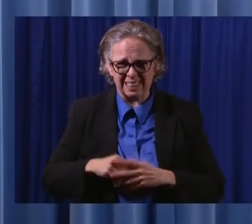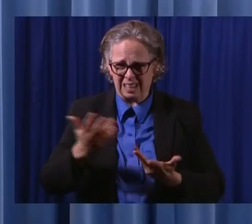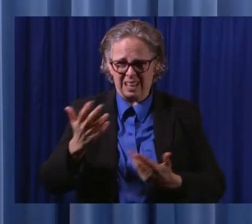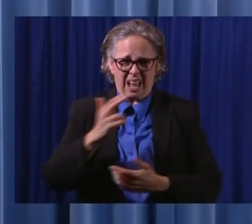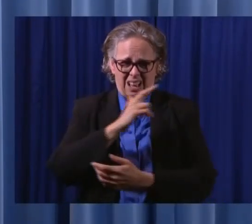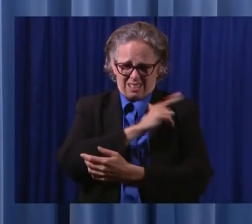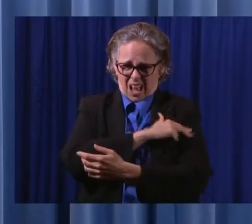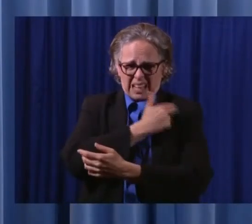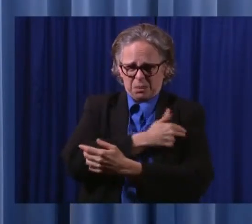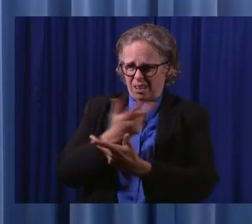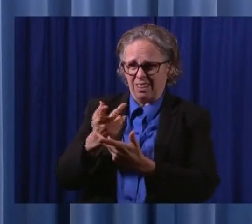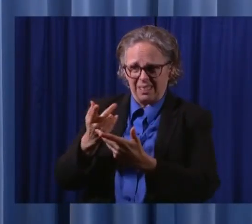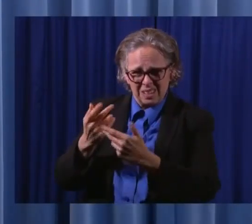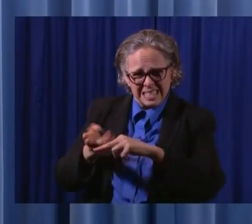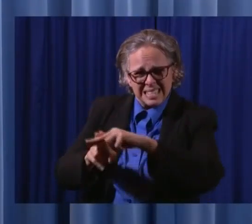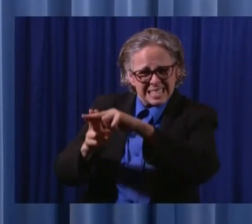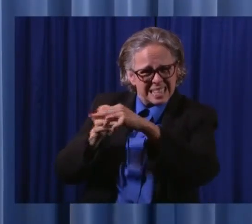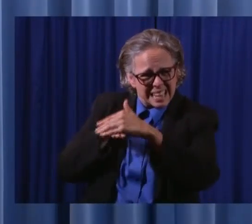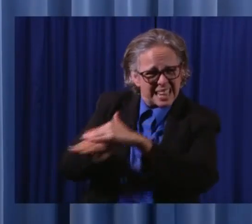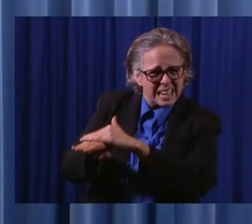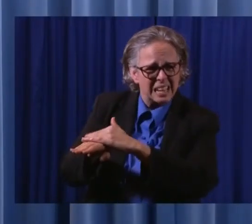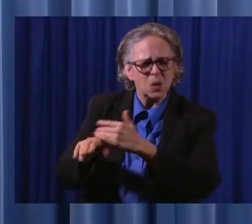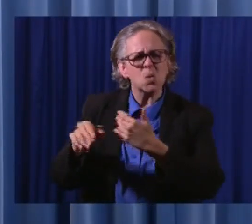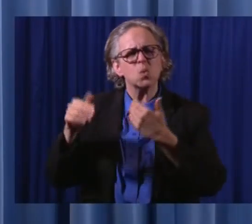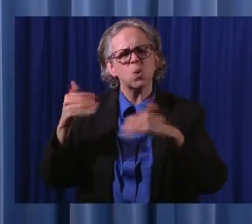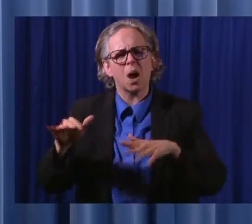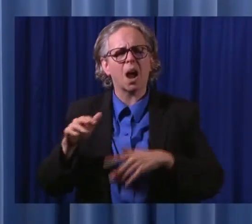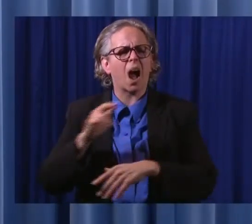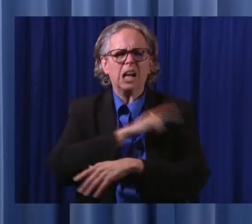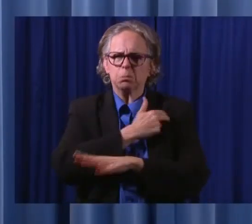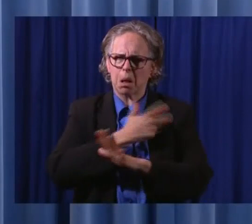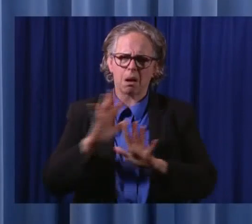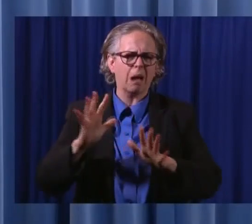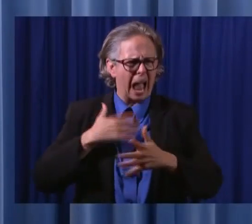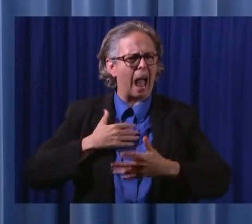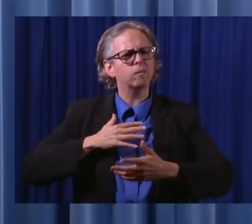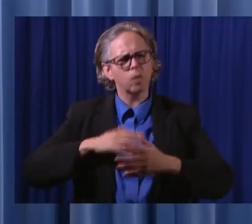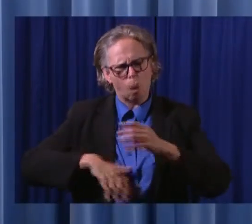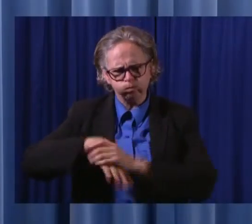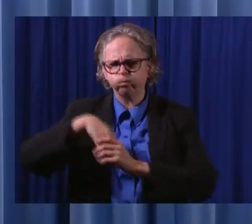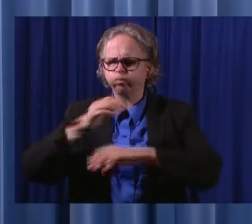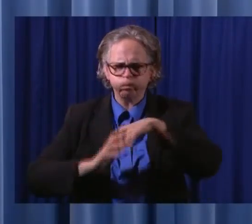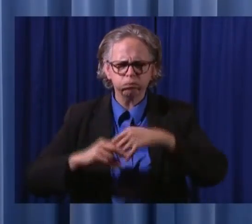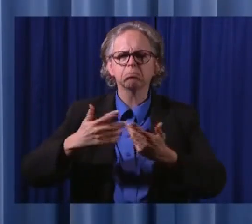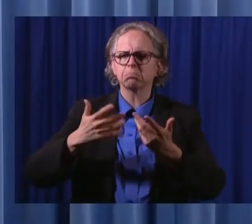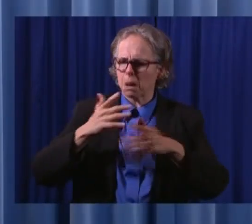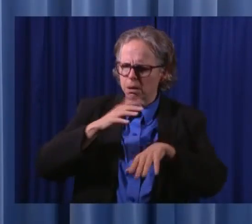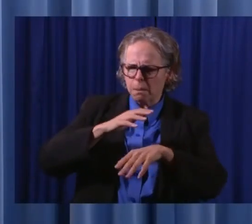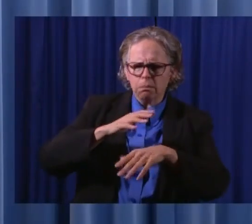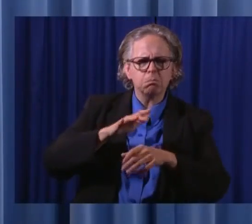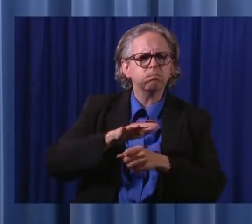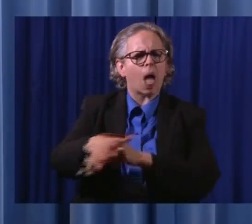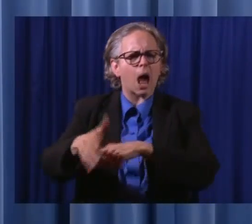BEDS AND VENTILATORS ALTHOUGH, COVID UTILIZATION IN HOSPITALS IS INCREASING, WANT TO MAKE IT VERY CLEAR THAT THERE IS STILL ADEQUATE OVERALL CAPACITY